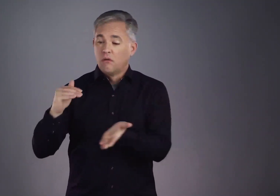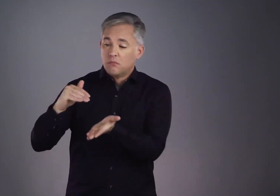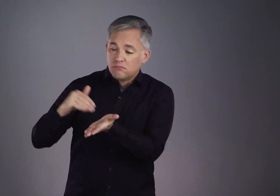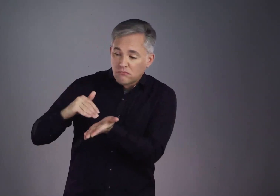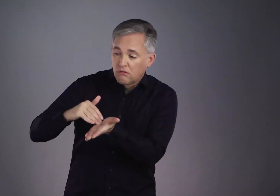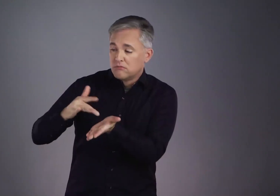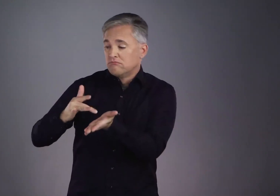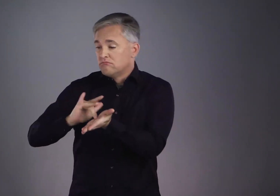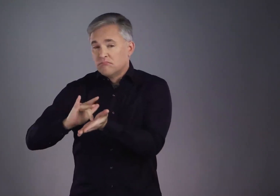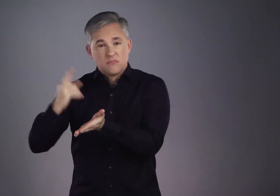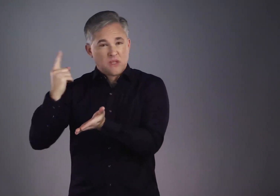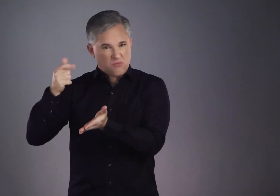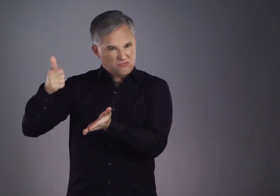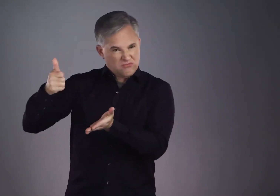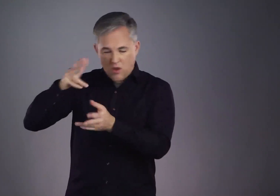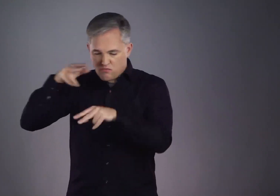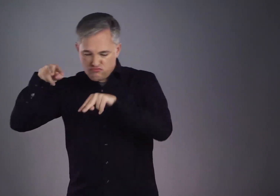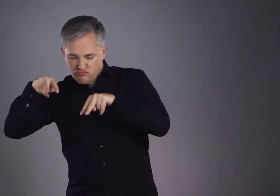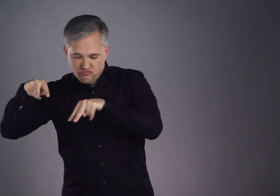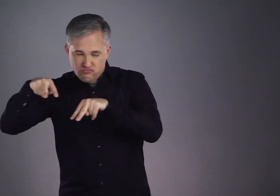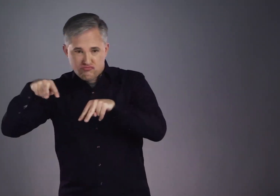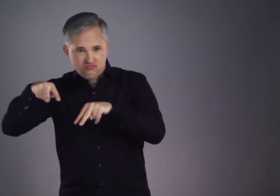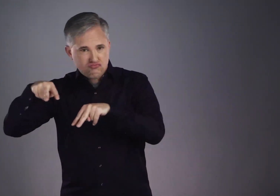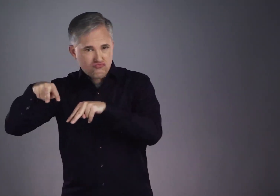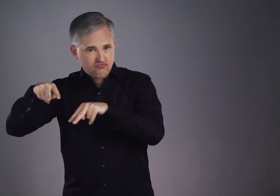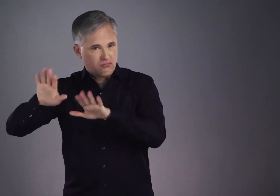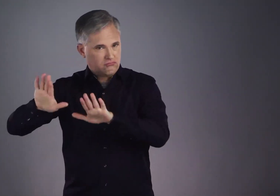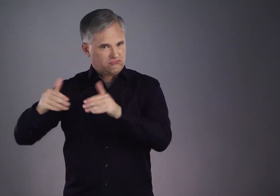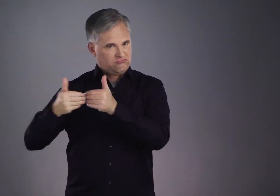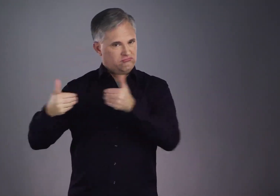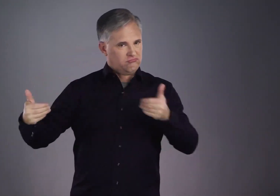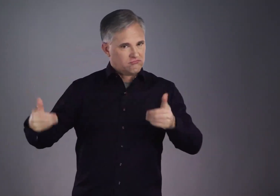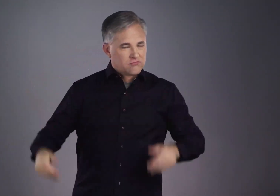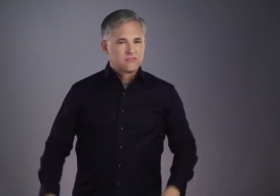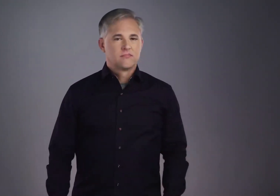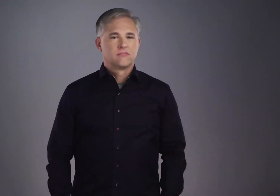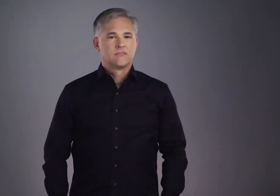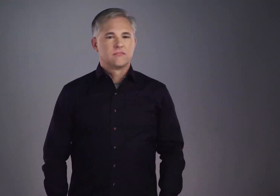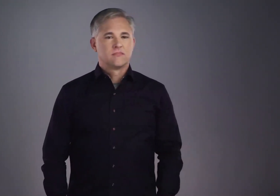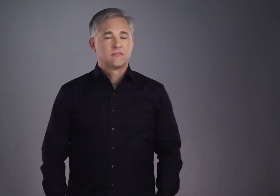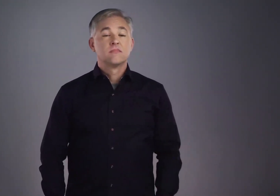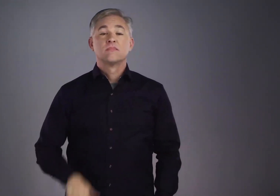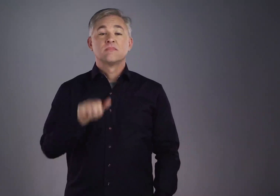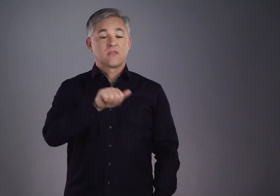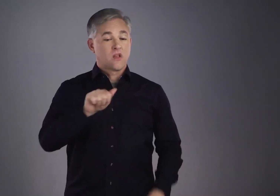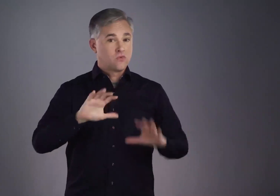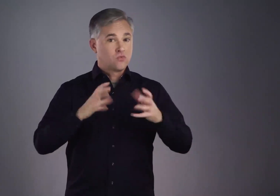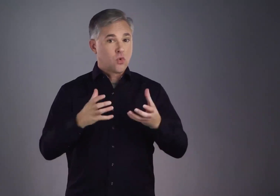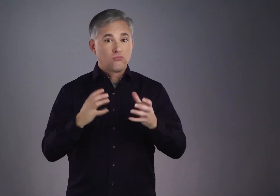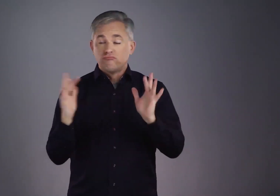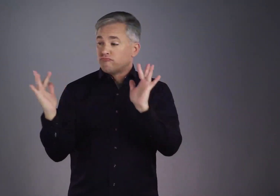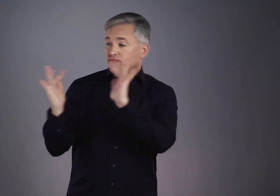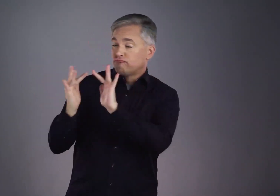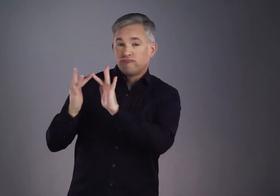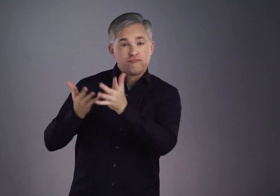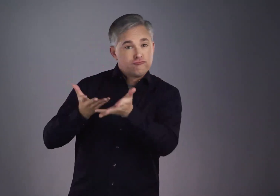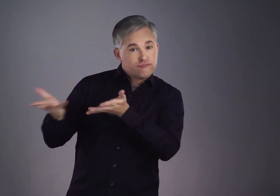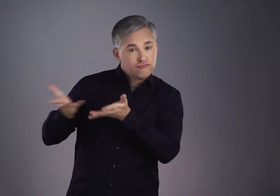For clubs, A.A. managers are usually preferred. But hospitals, as well as other places of recuperation,